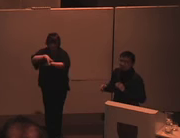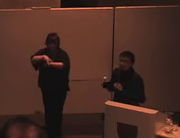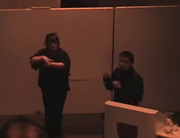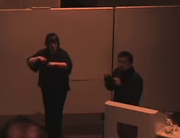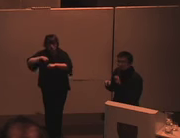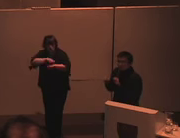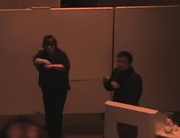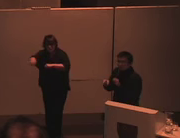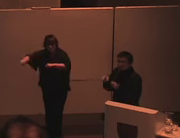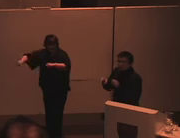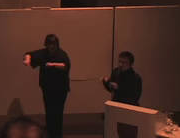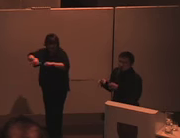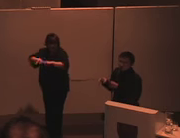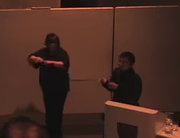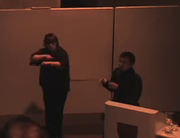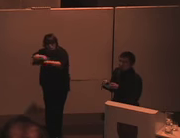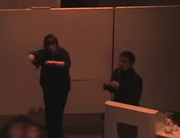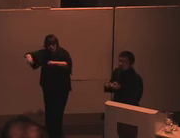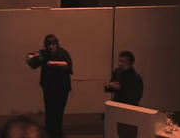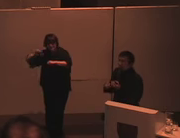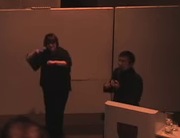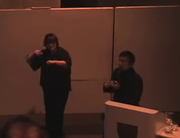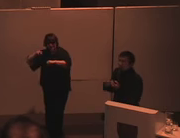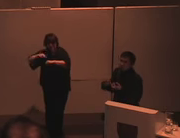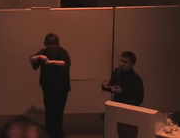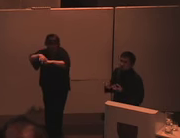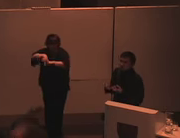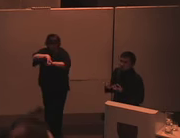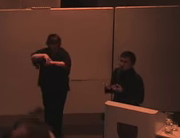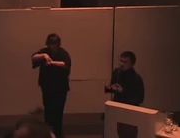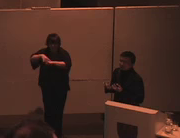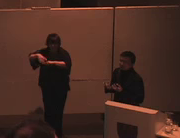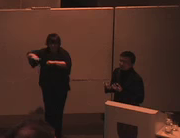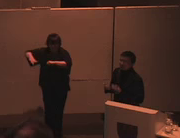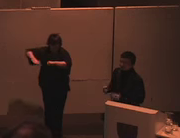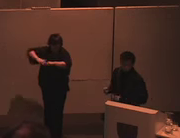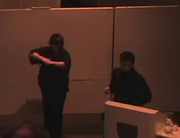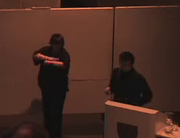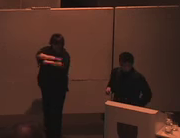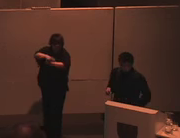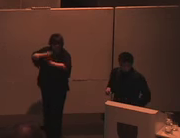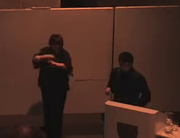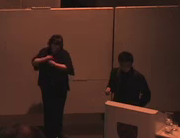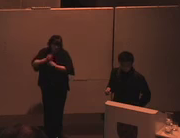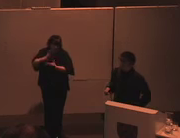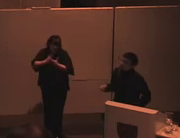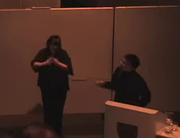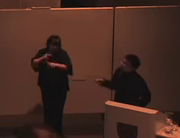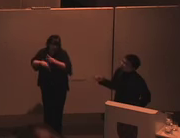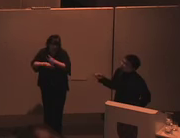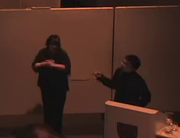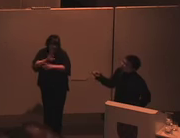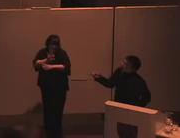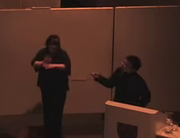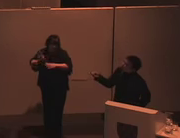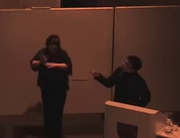Then we can put many, many things to create some functional things. So the concept is the same.